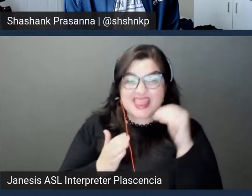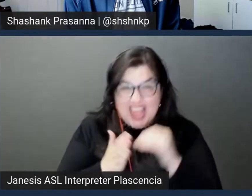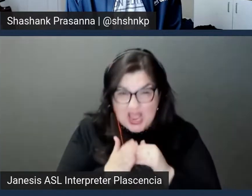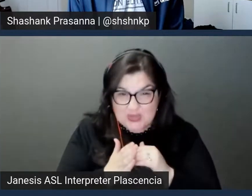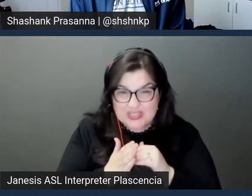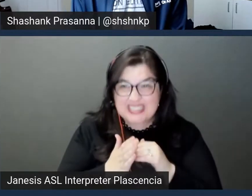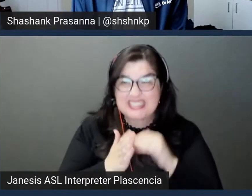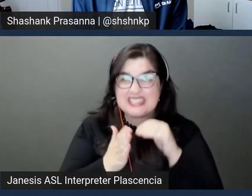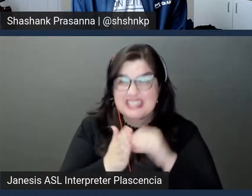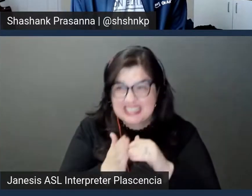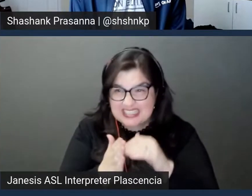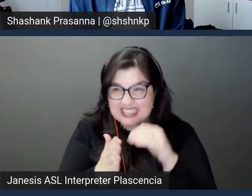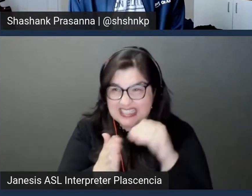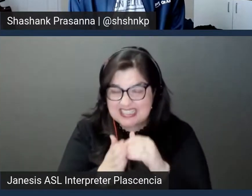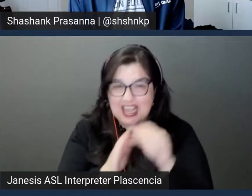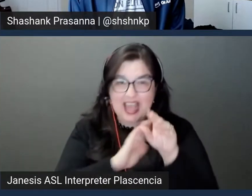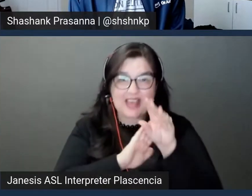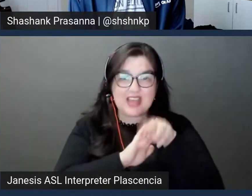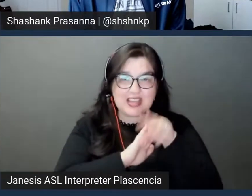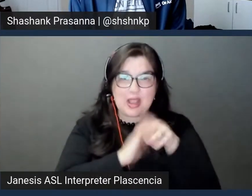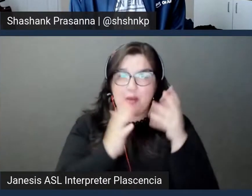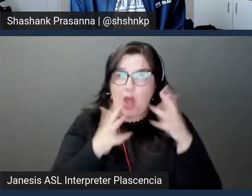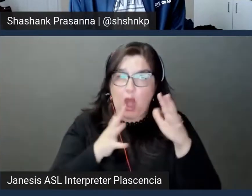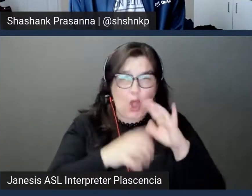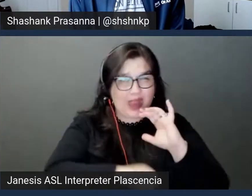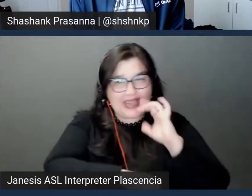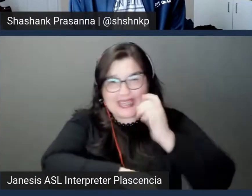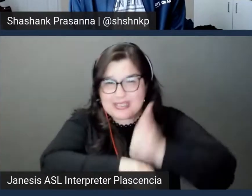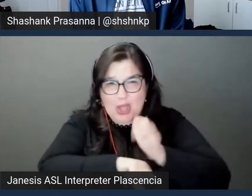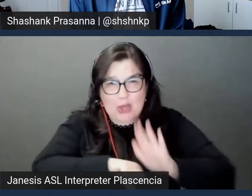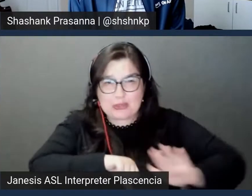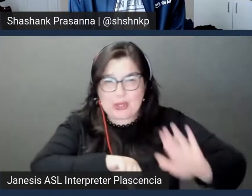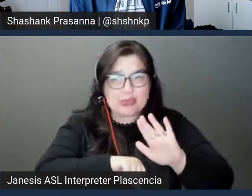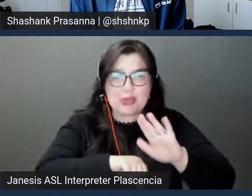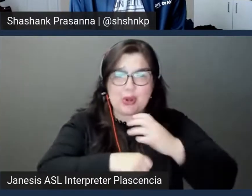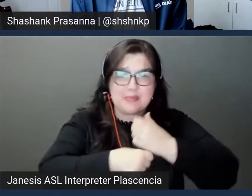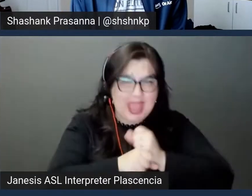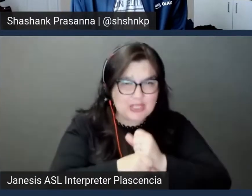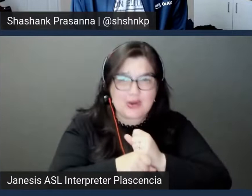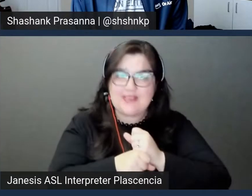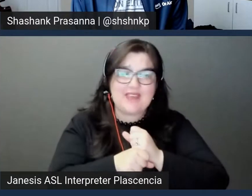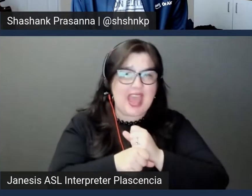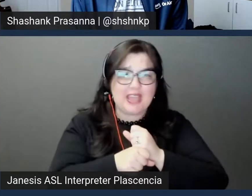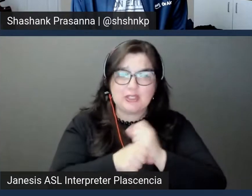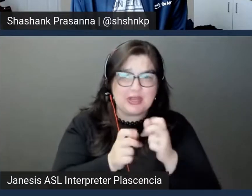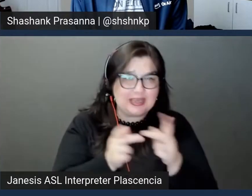are already installed in their manufacturing facilities or, you know, their manufacturing plants,